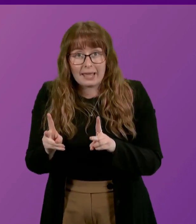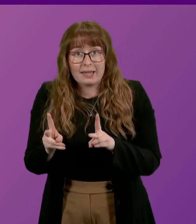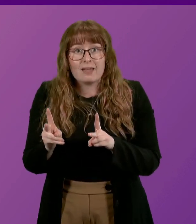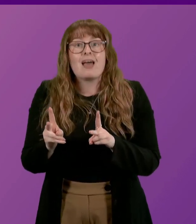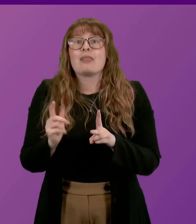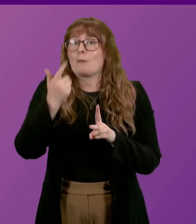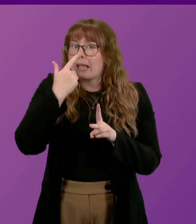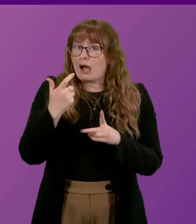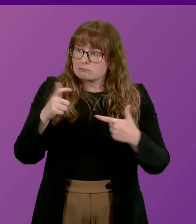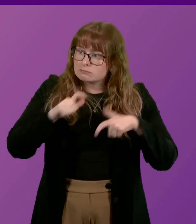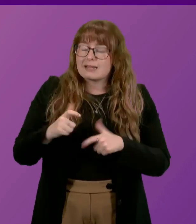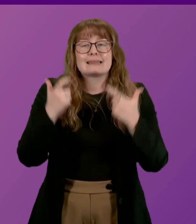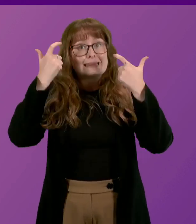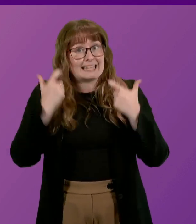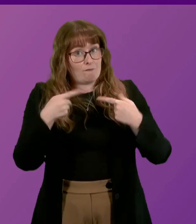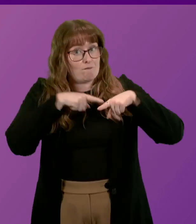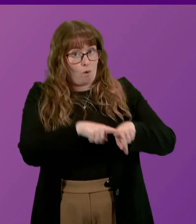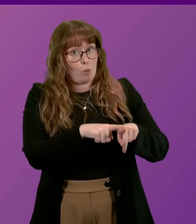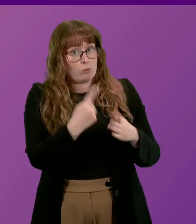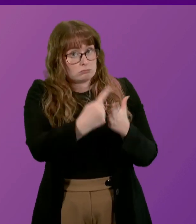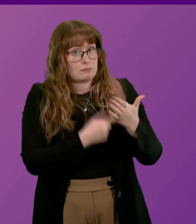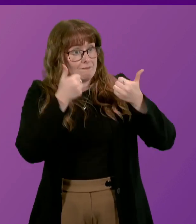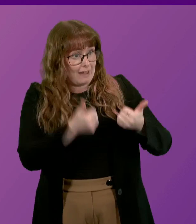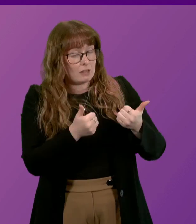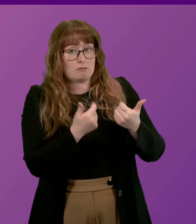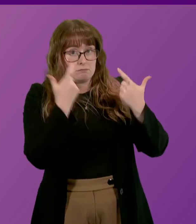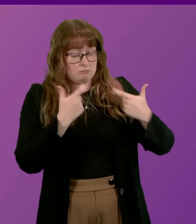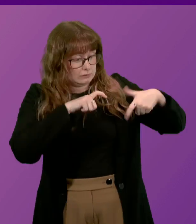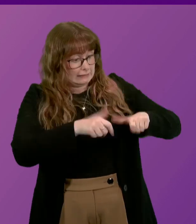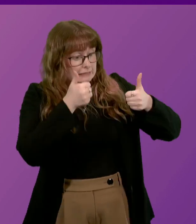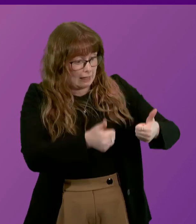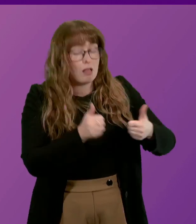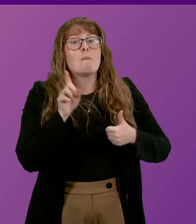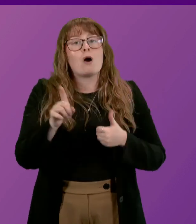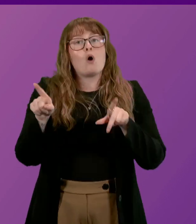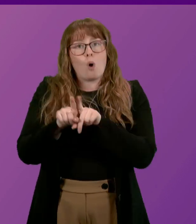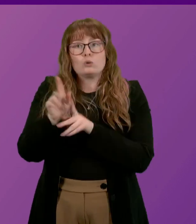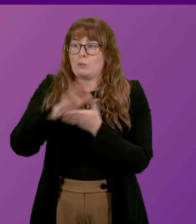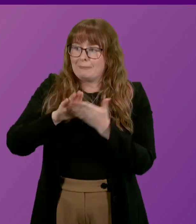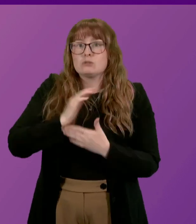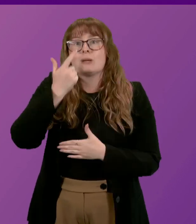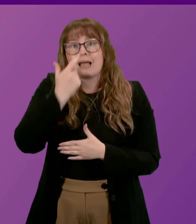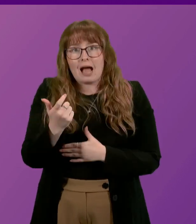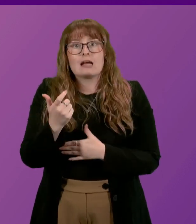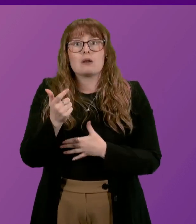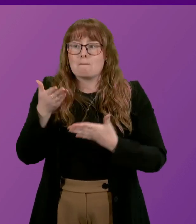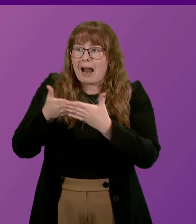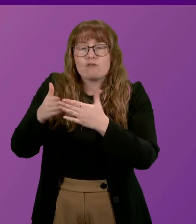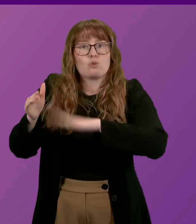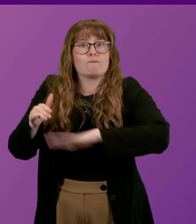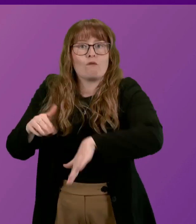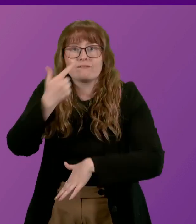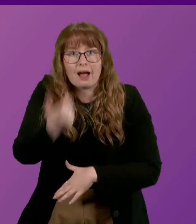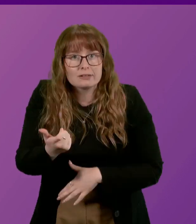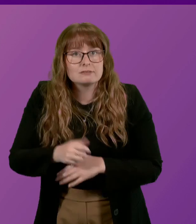can remain legally compliant with the 2022 act and overcome these obstacles. In that endeavour,